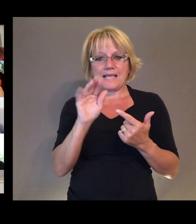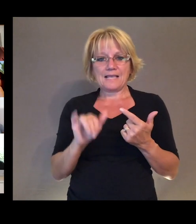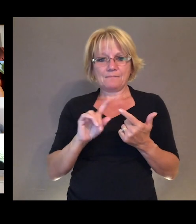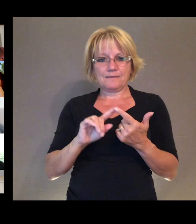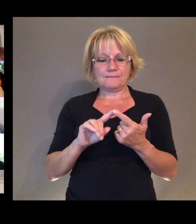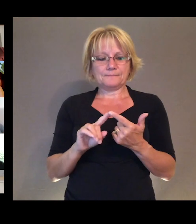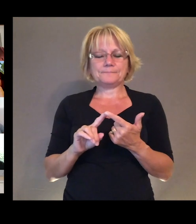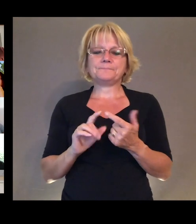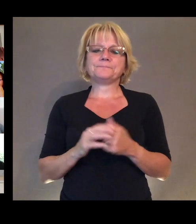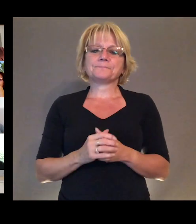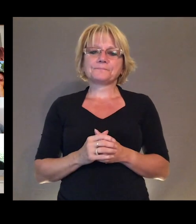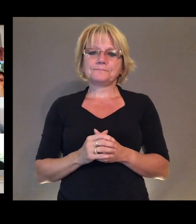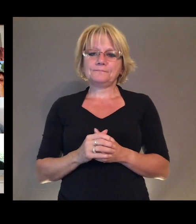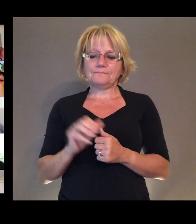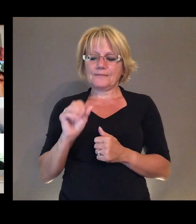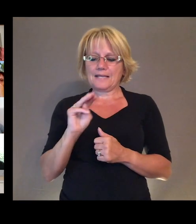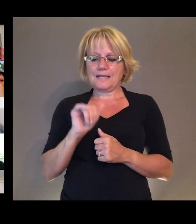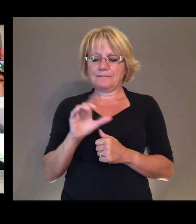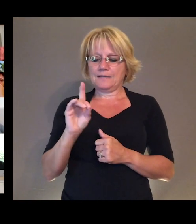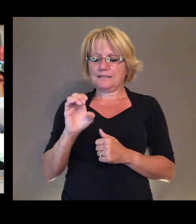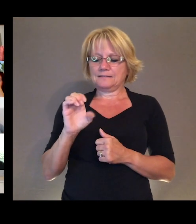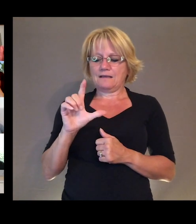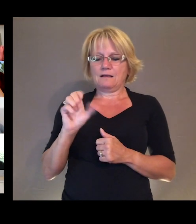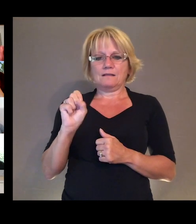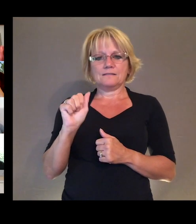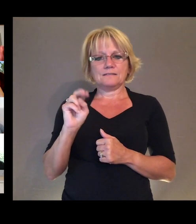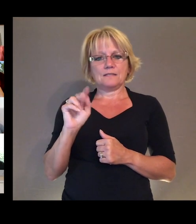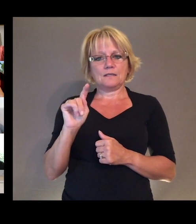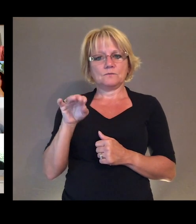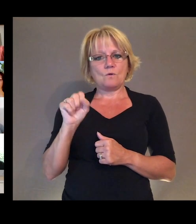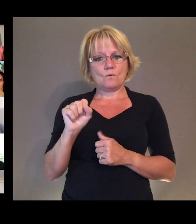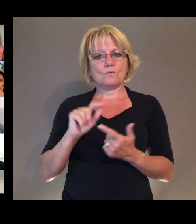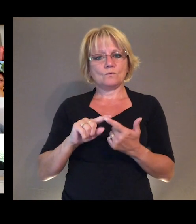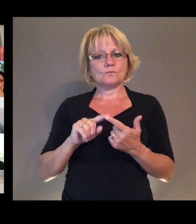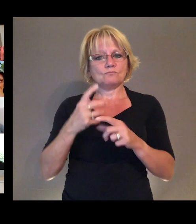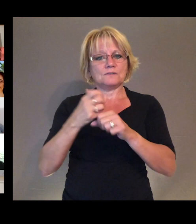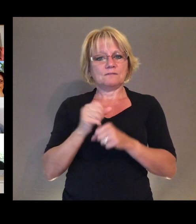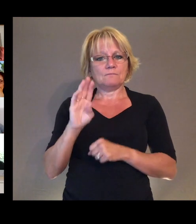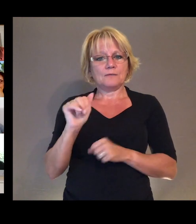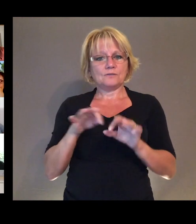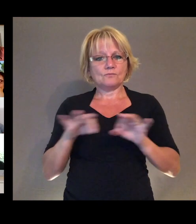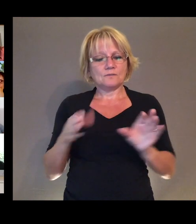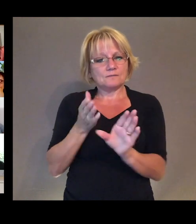Amy Dos Santos is our next presenter. And Amy received a bachelor's degree in psychology from Bridgewater State University